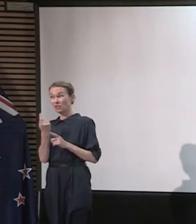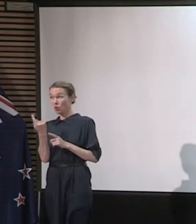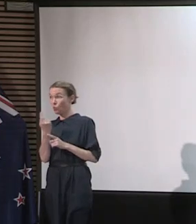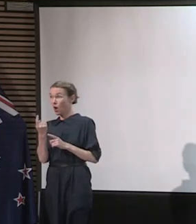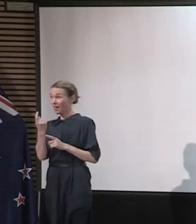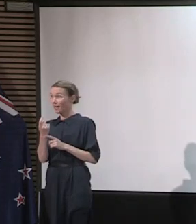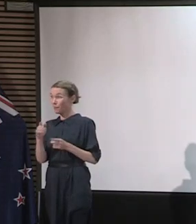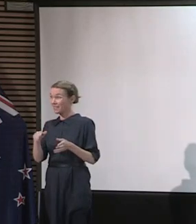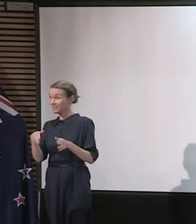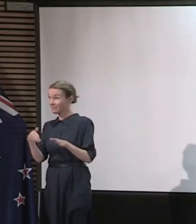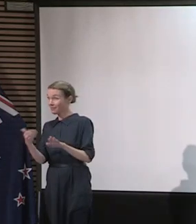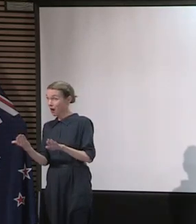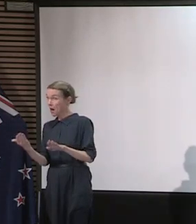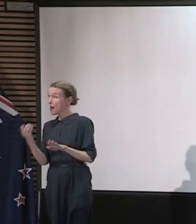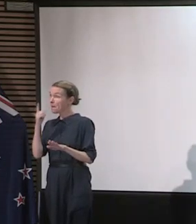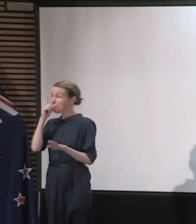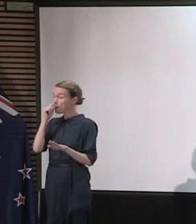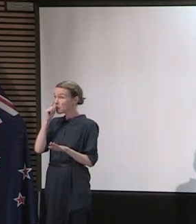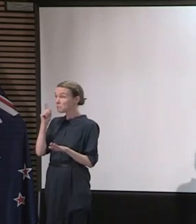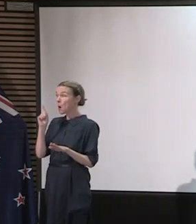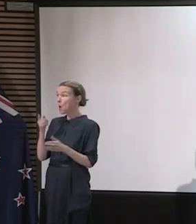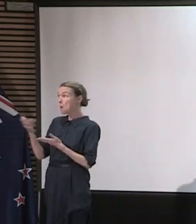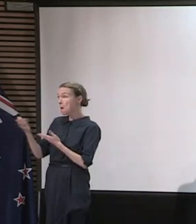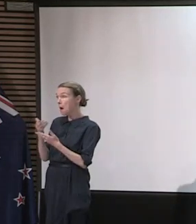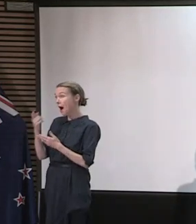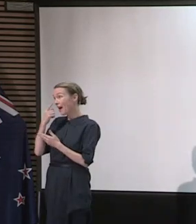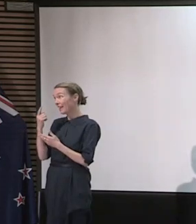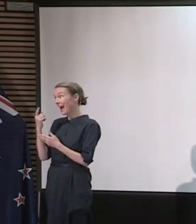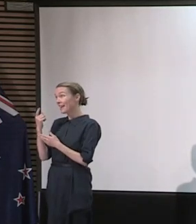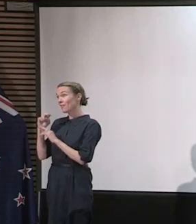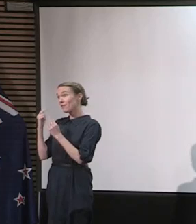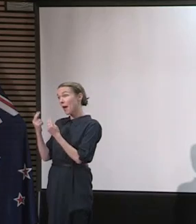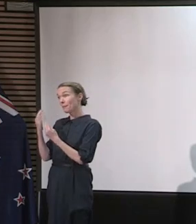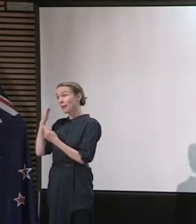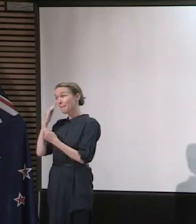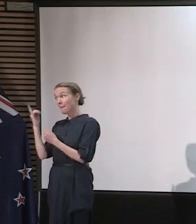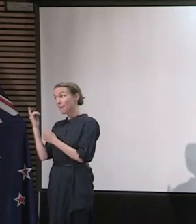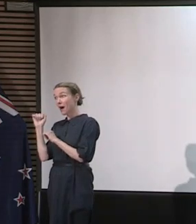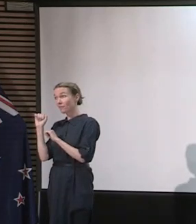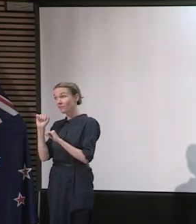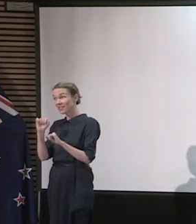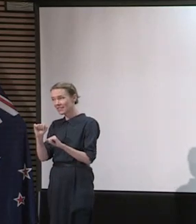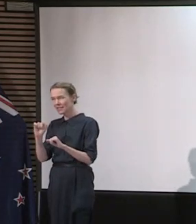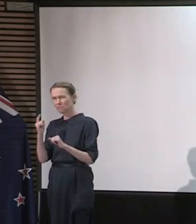INDISTINCTLY) COVID-19 will be allowed one at a time. That doesn't specify it is just for palliative care.